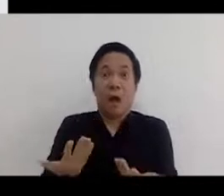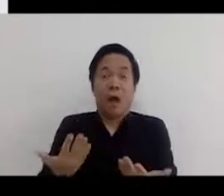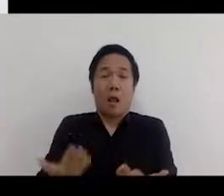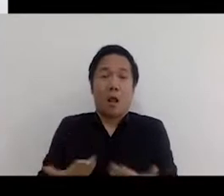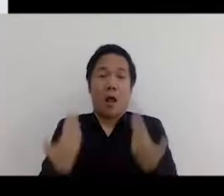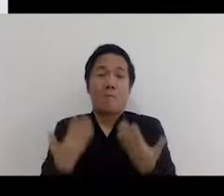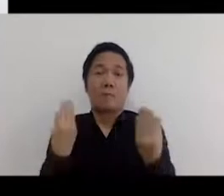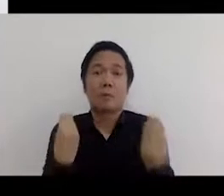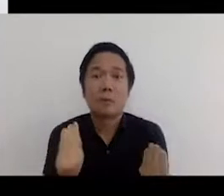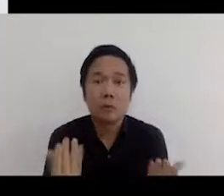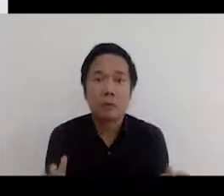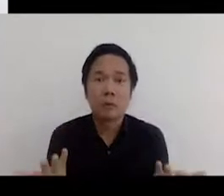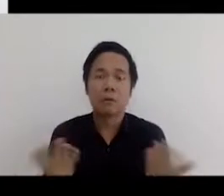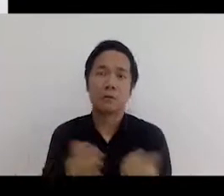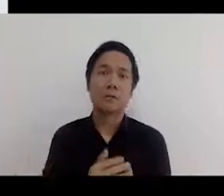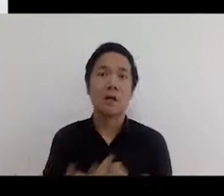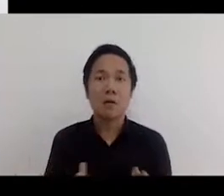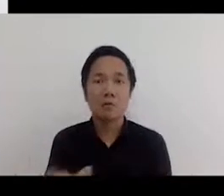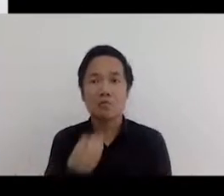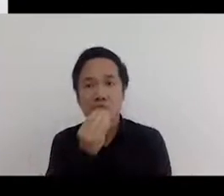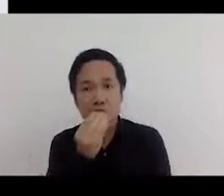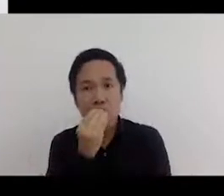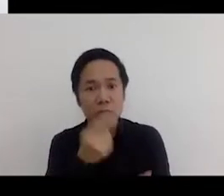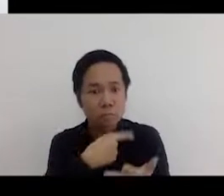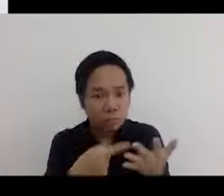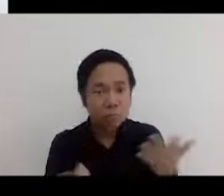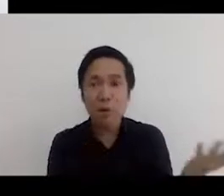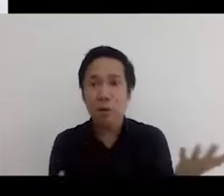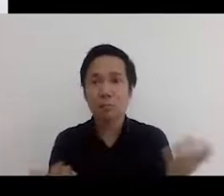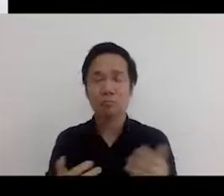Ministry of Social Justice and Empowerment, Government of India.